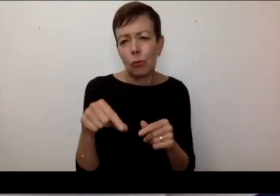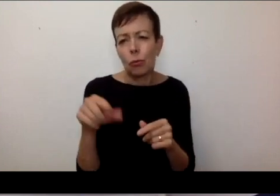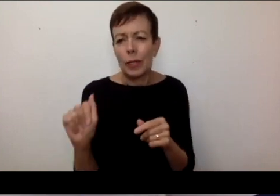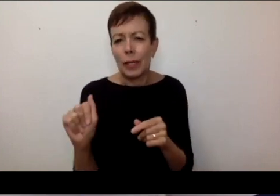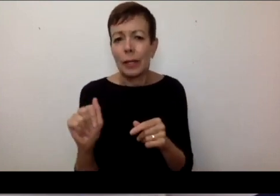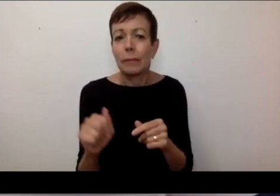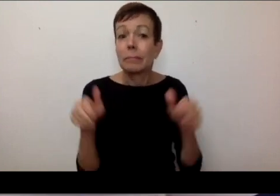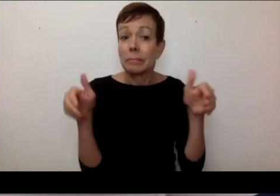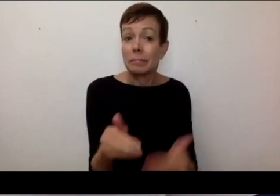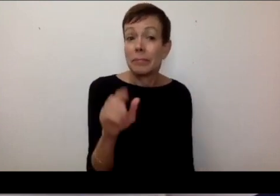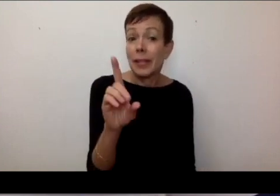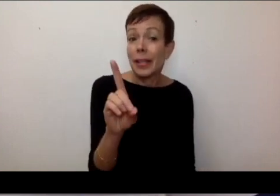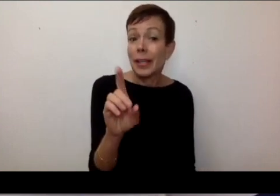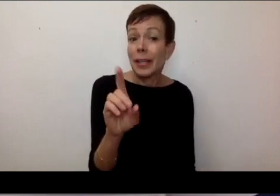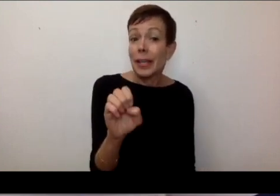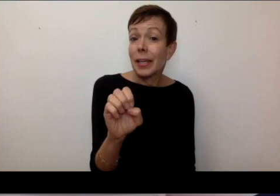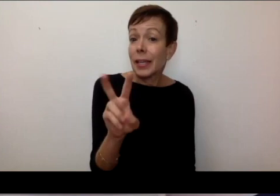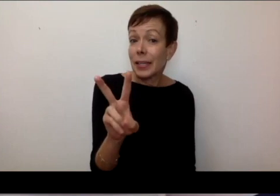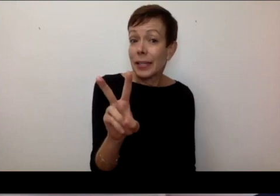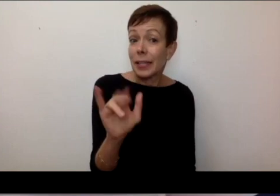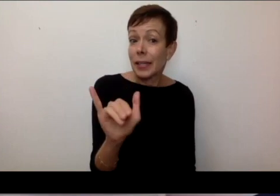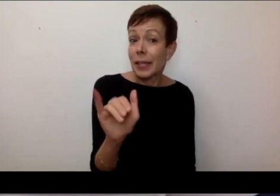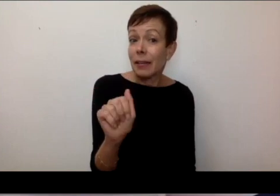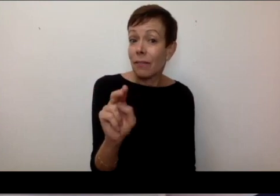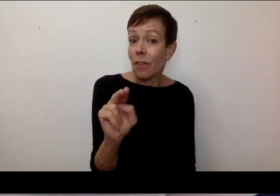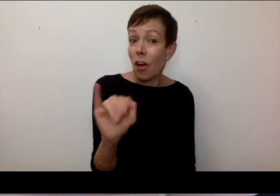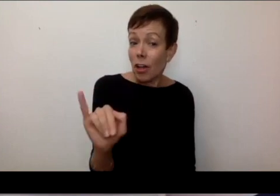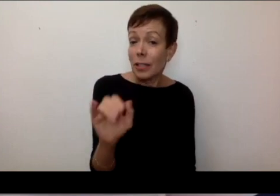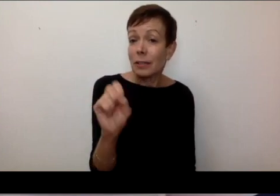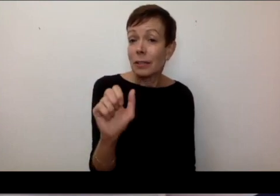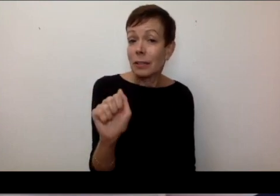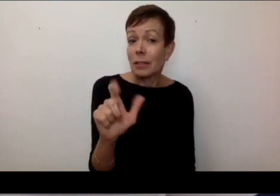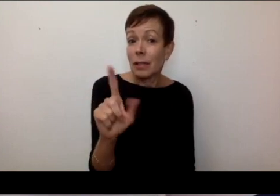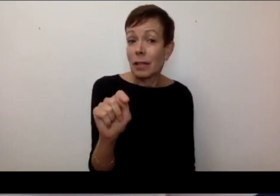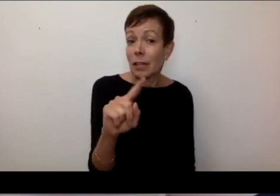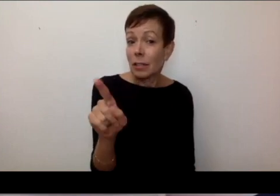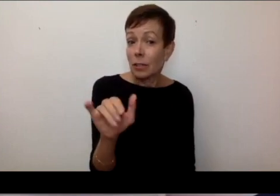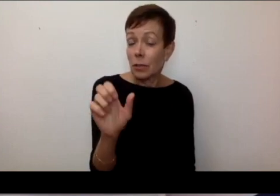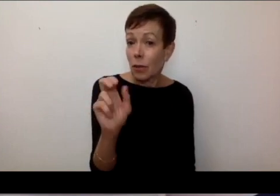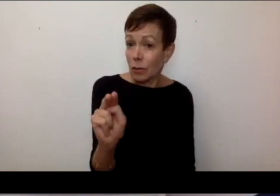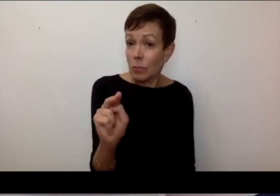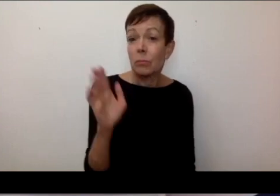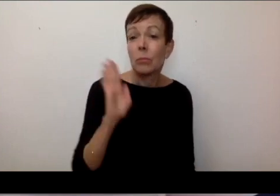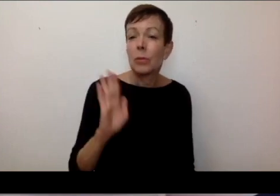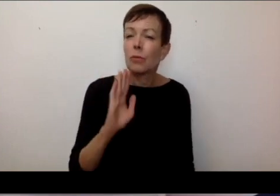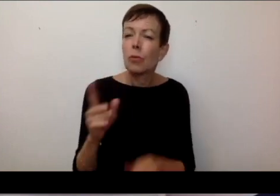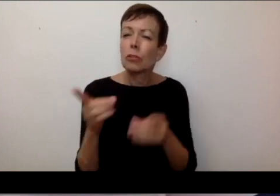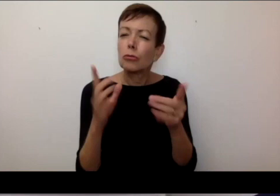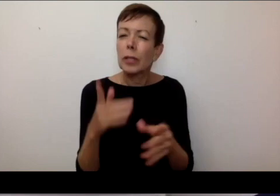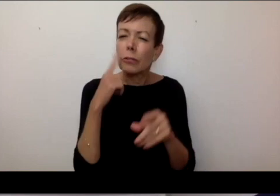saltzman diviani is a writer curator and journalist she is a former director at alberta's banff center for arts and creativity